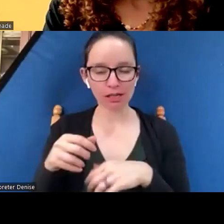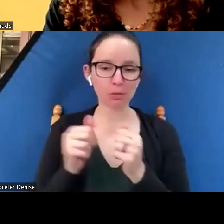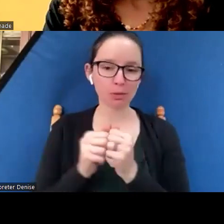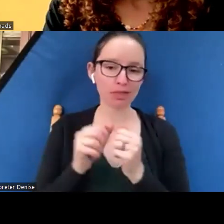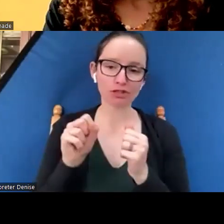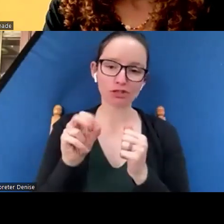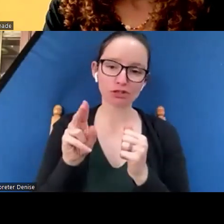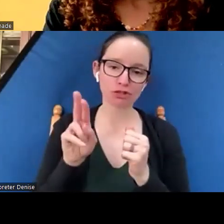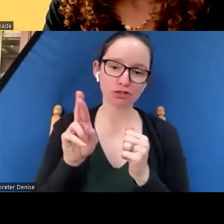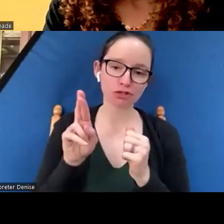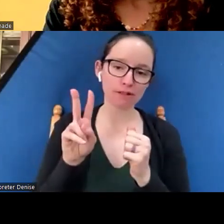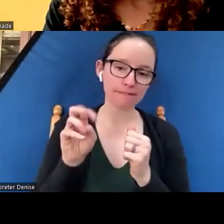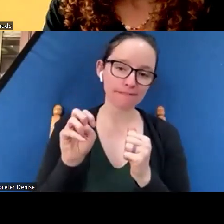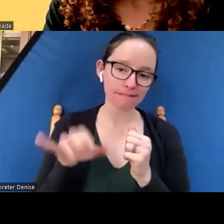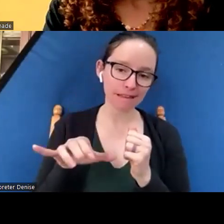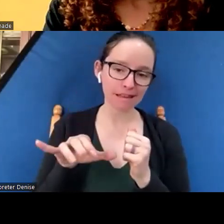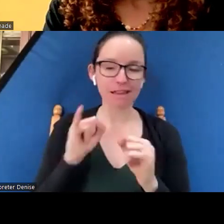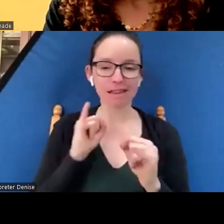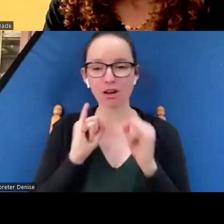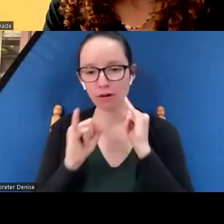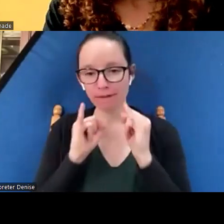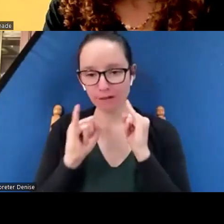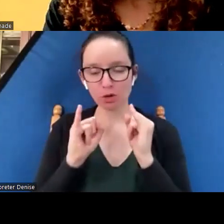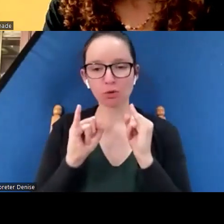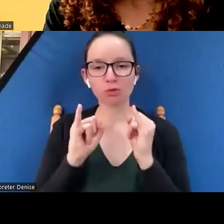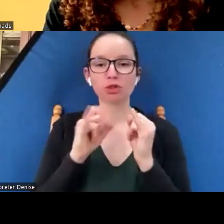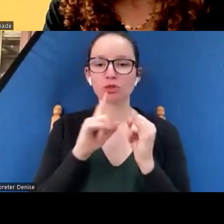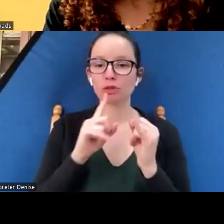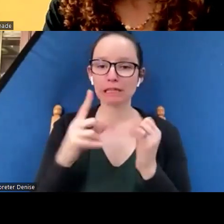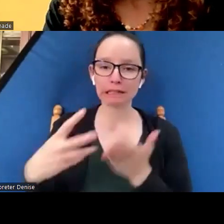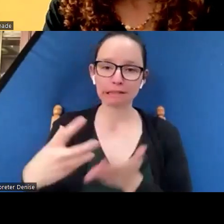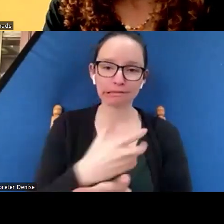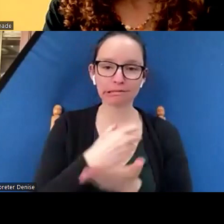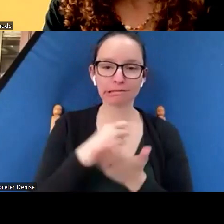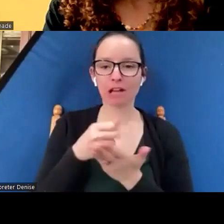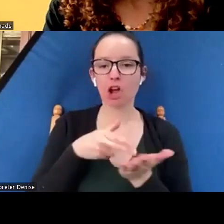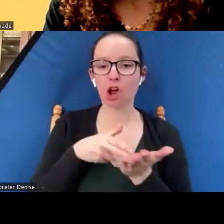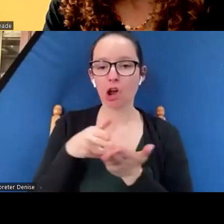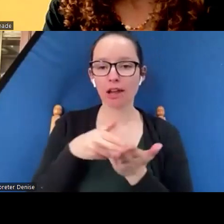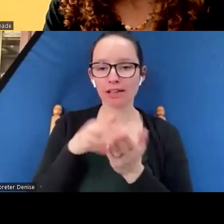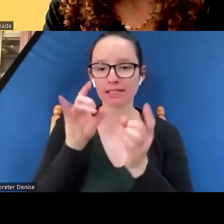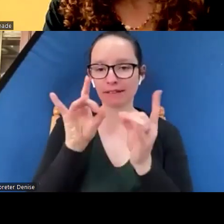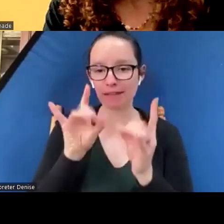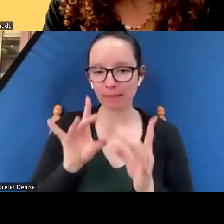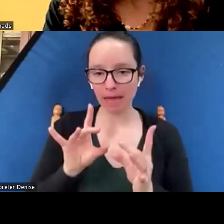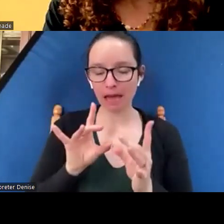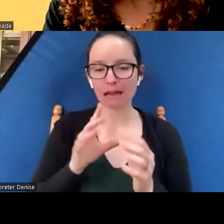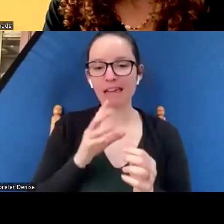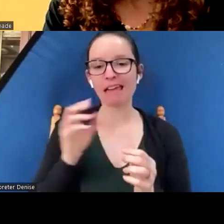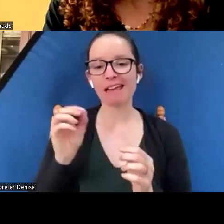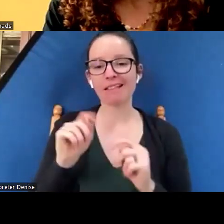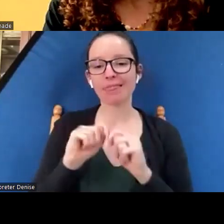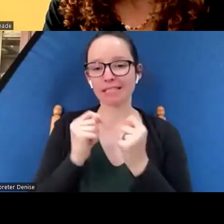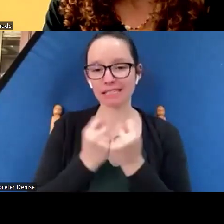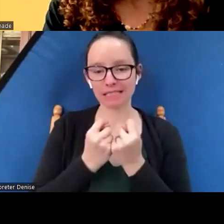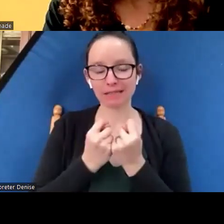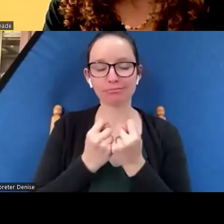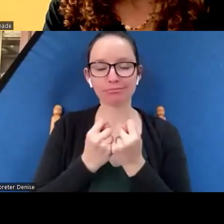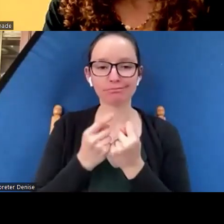yeah, capture that really honest feedback as well as like the team functioning that we sort of touched on in our presentation.